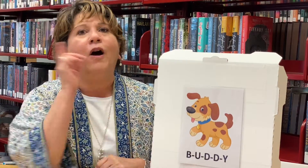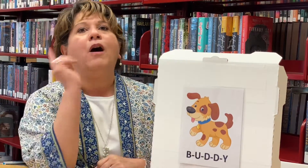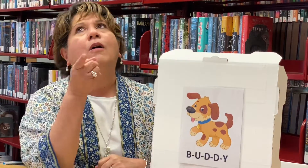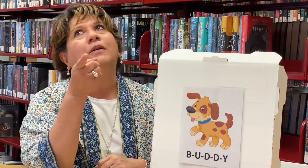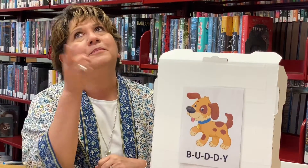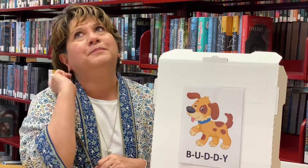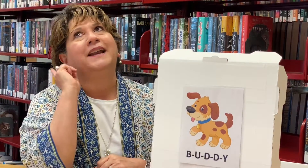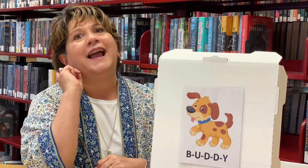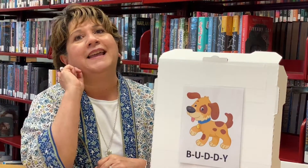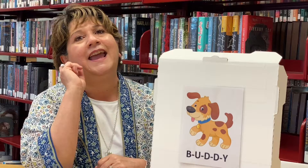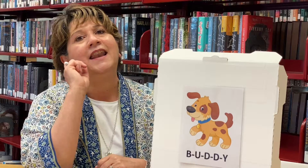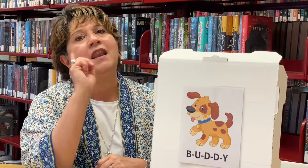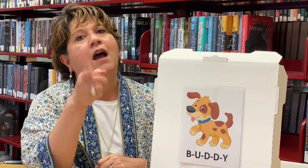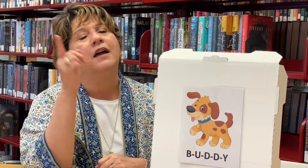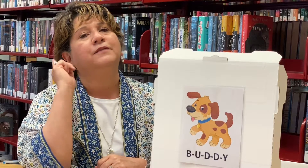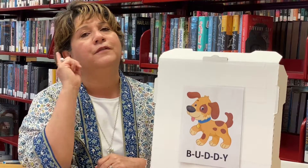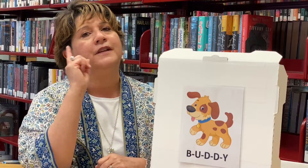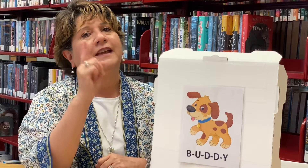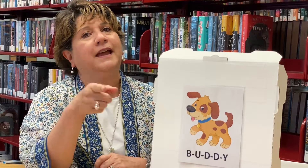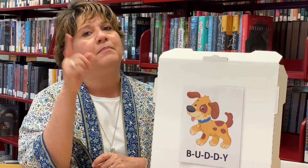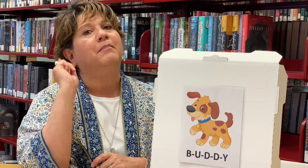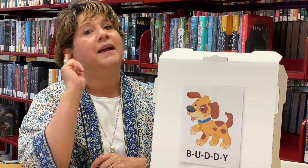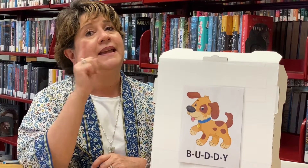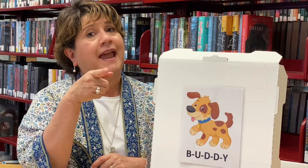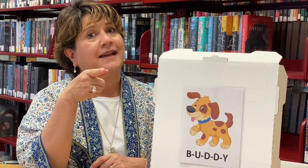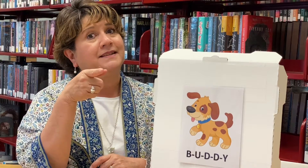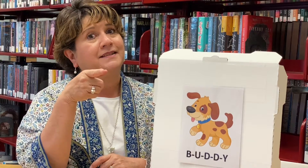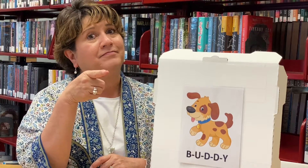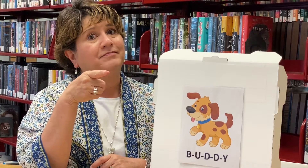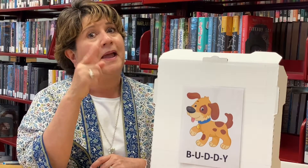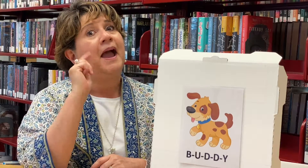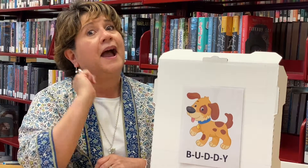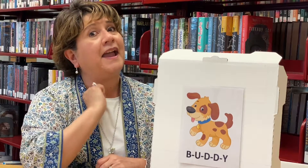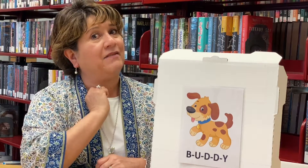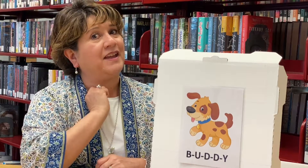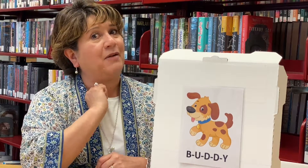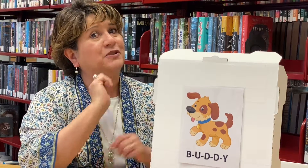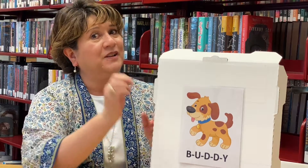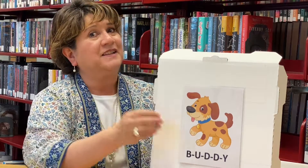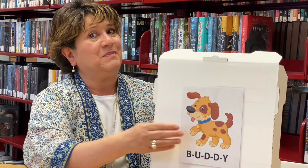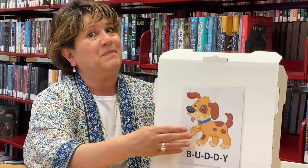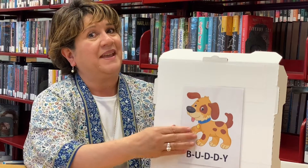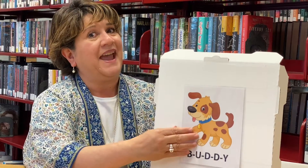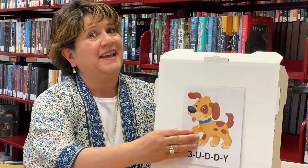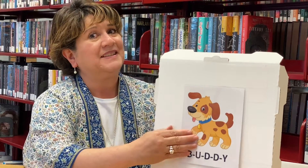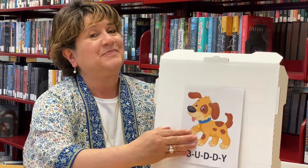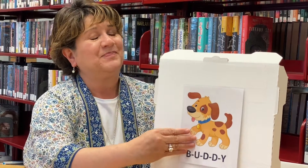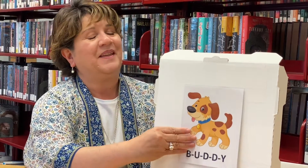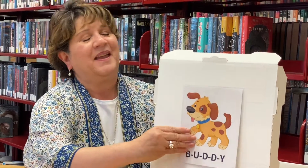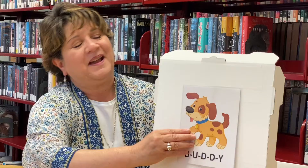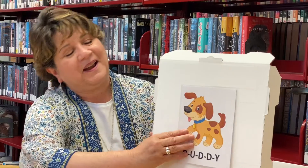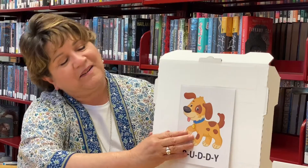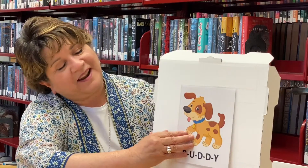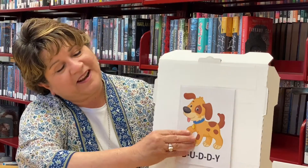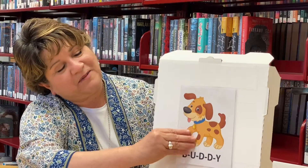Oh but I cannot forget my cat. I have a cat. Would you like to meet my cat?